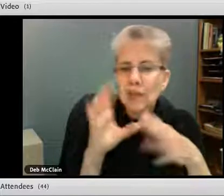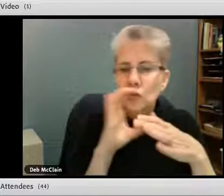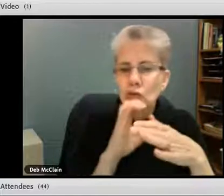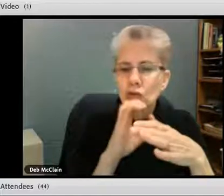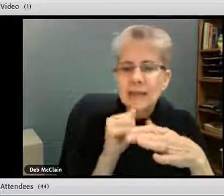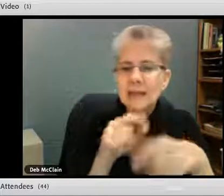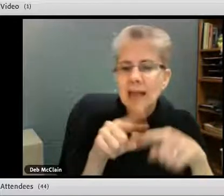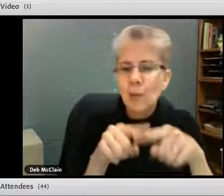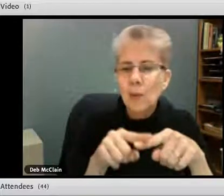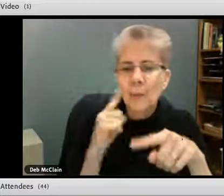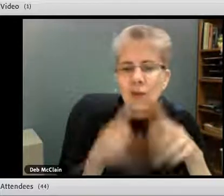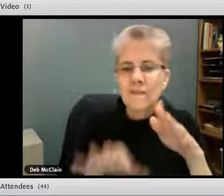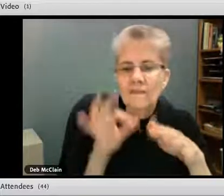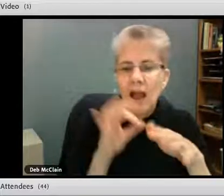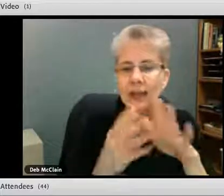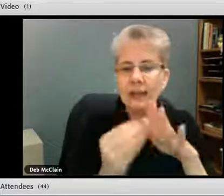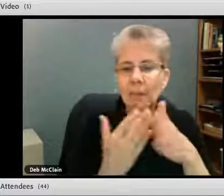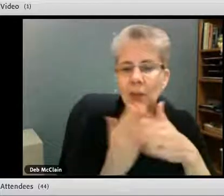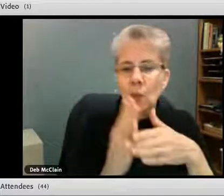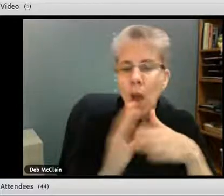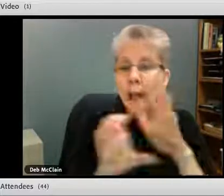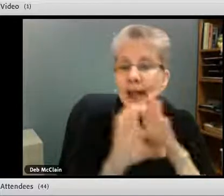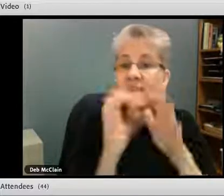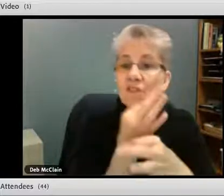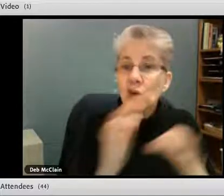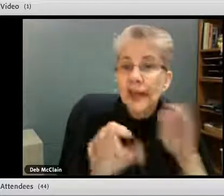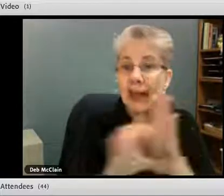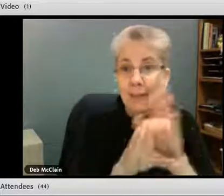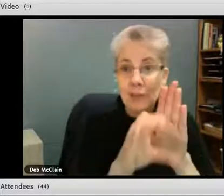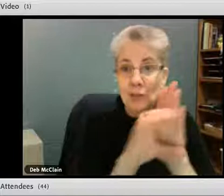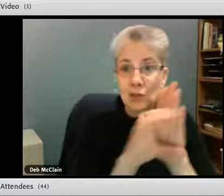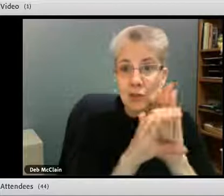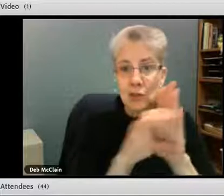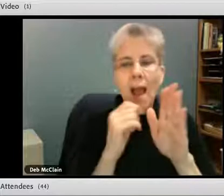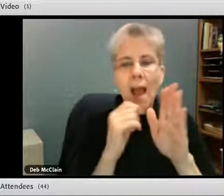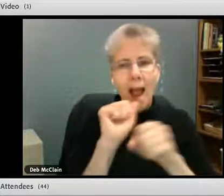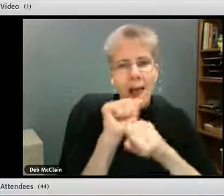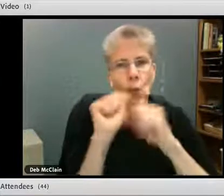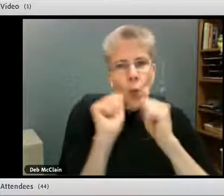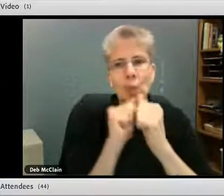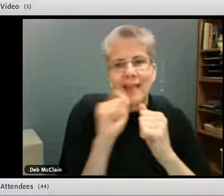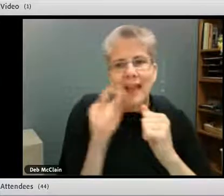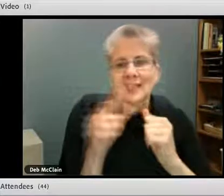I can't tell you how much that -- I work with not just libraries, but I do have some private clients, as well.